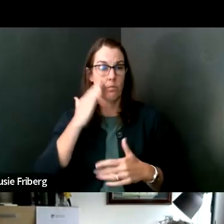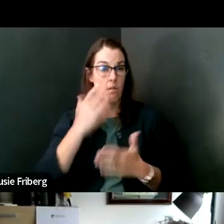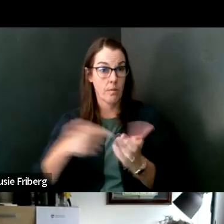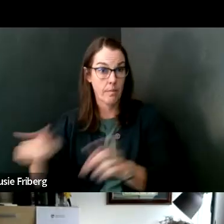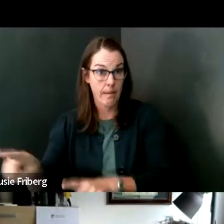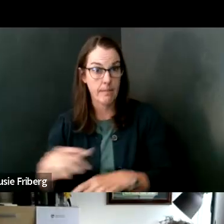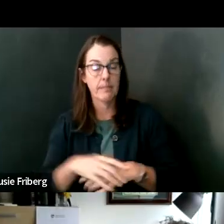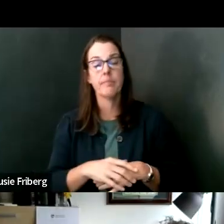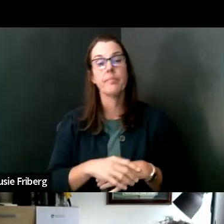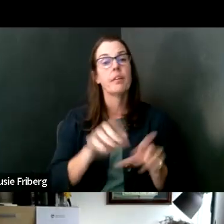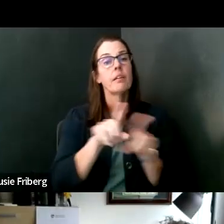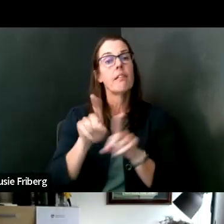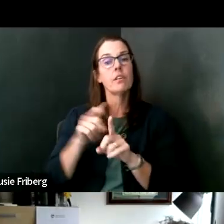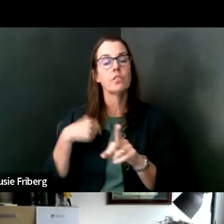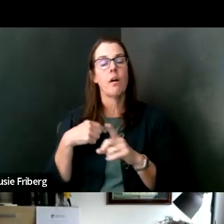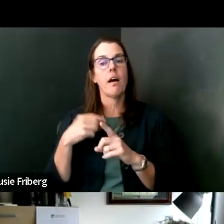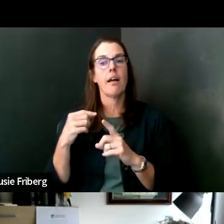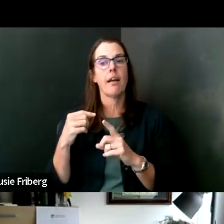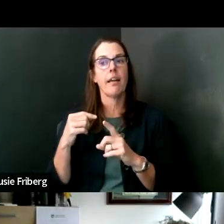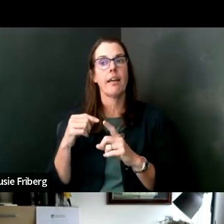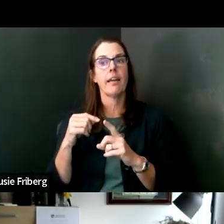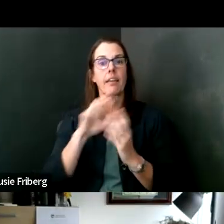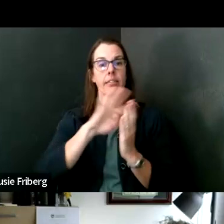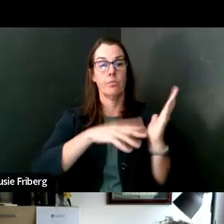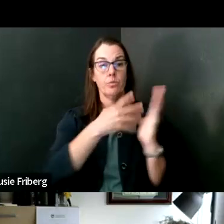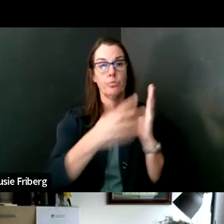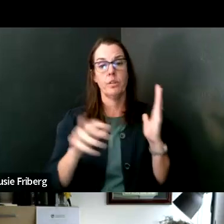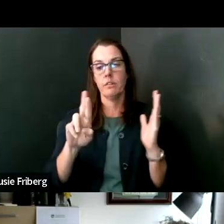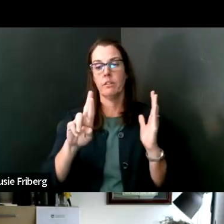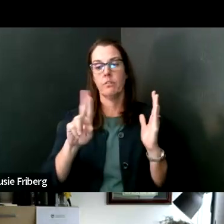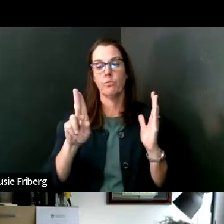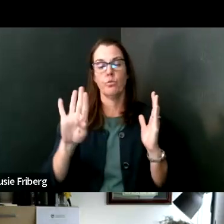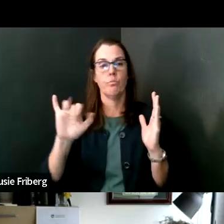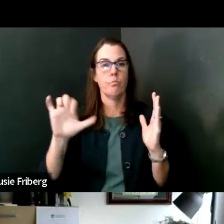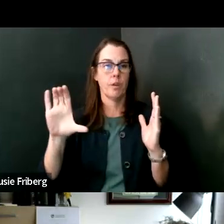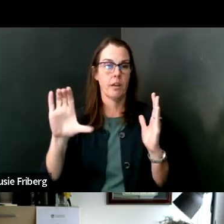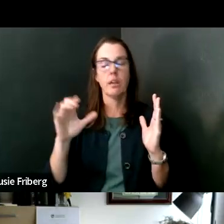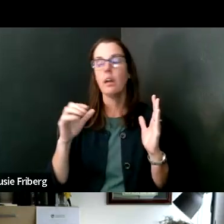I also did pull the um rubric. Um so if we have time, I'd like to just kind of go over how